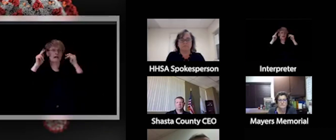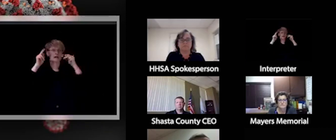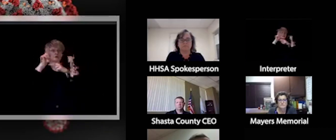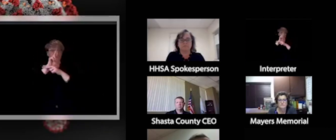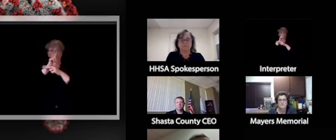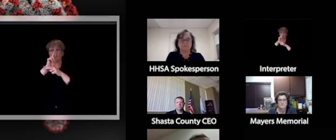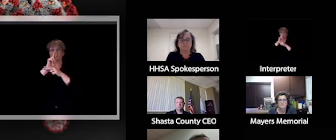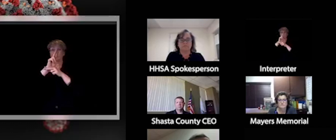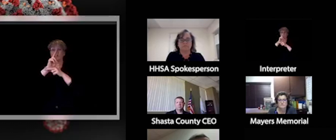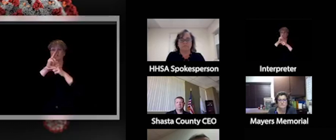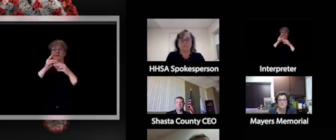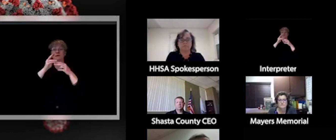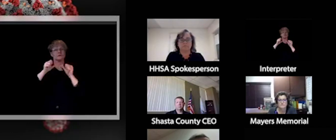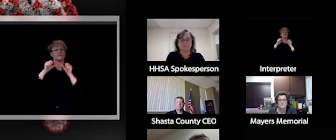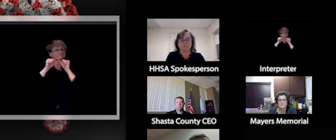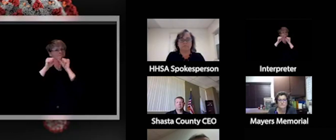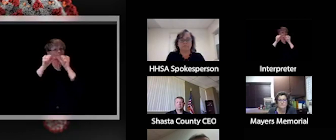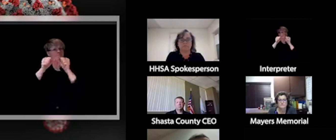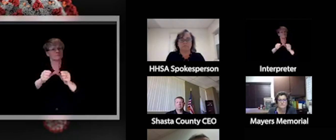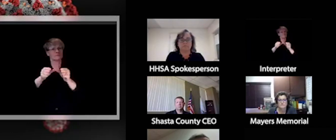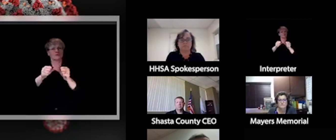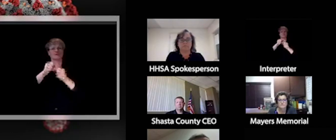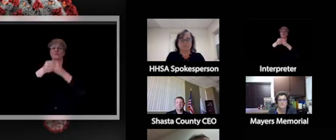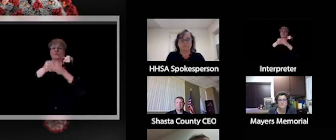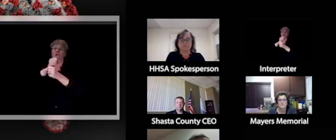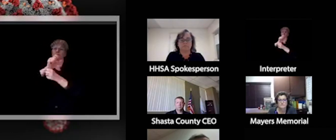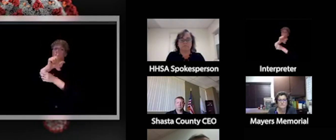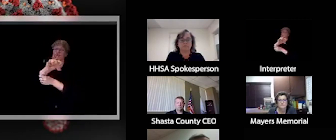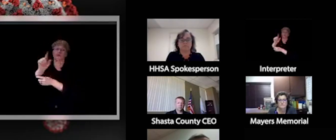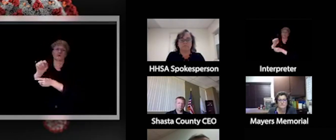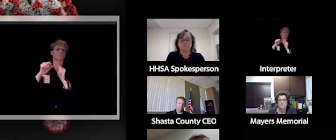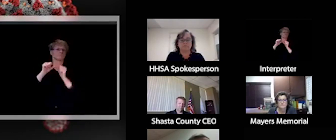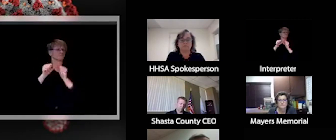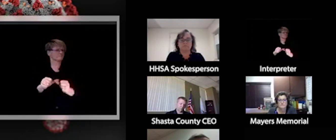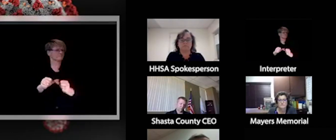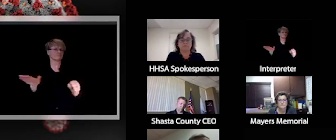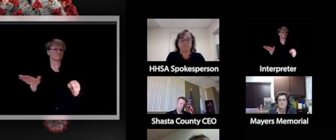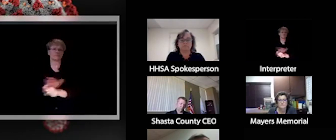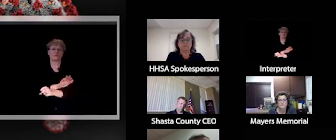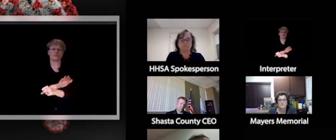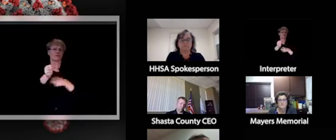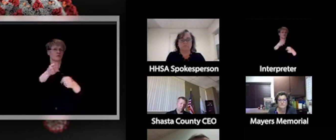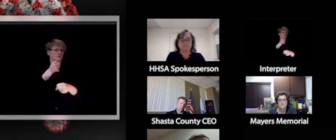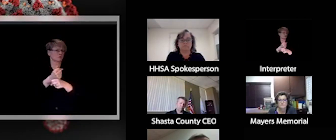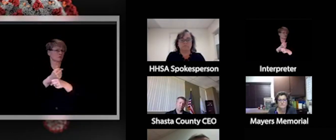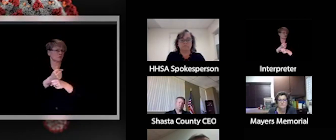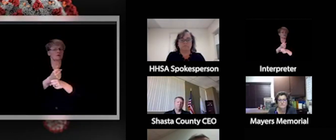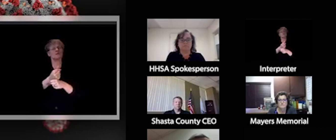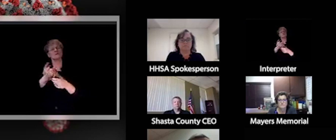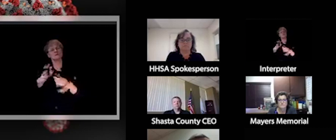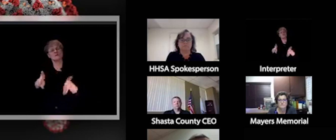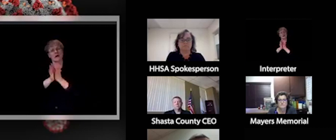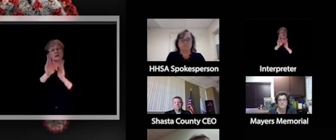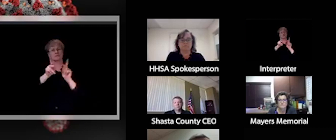places. And that’s what we’re asking people to do.